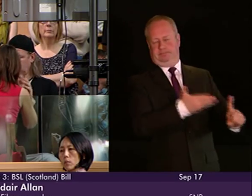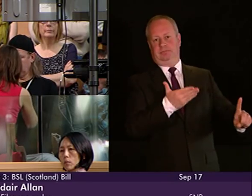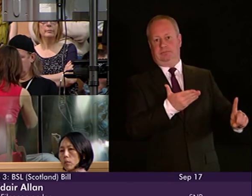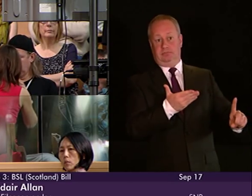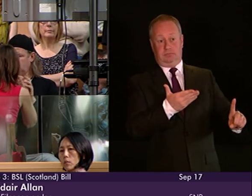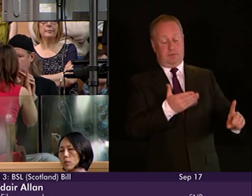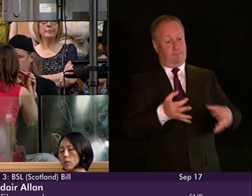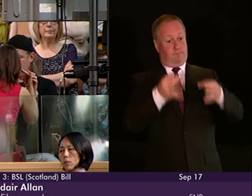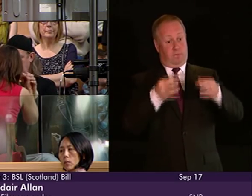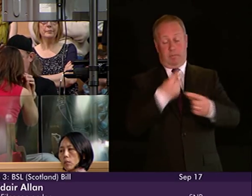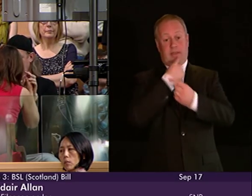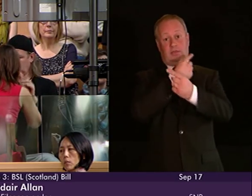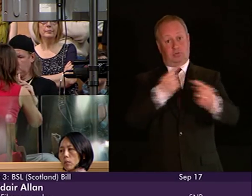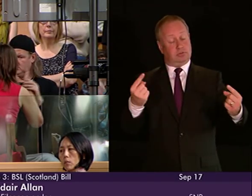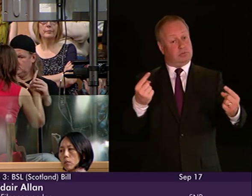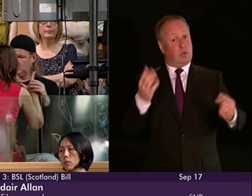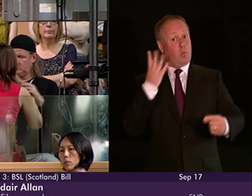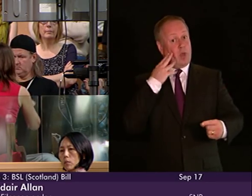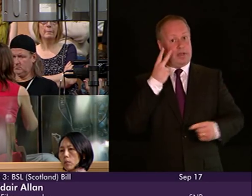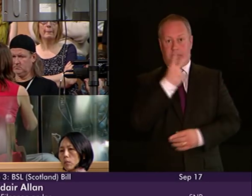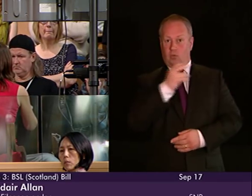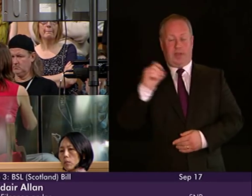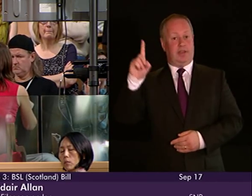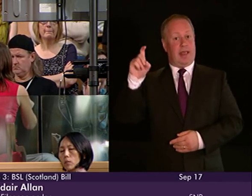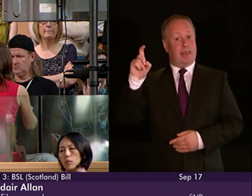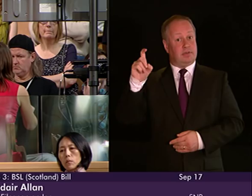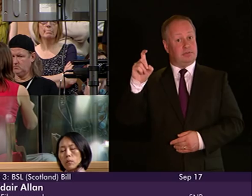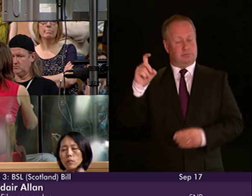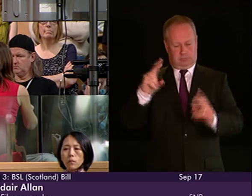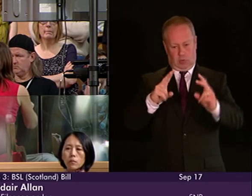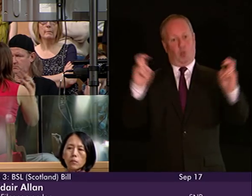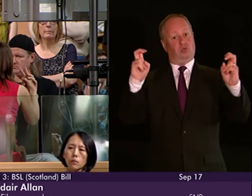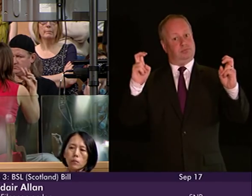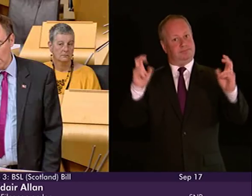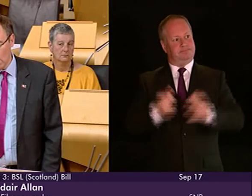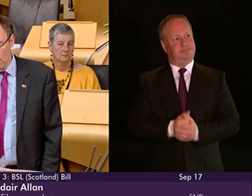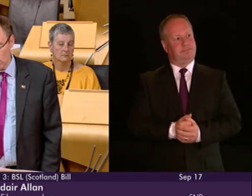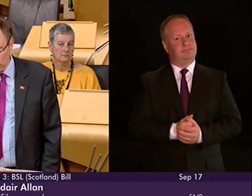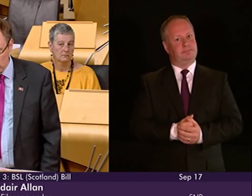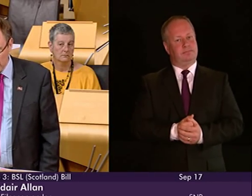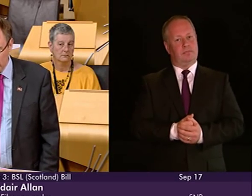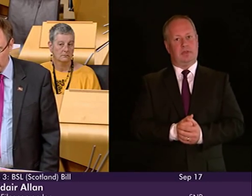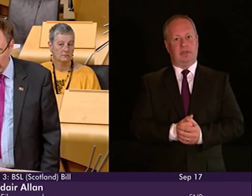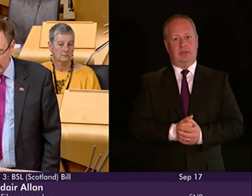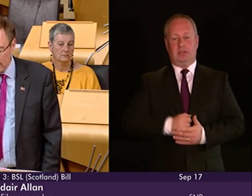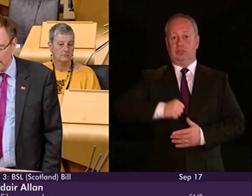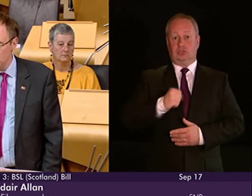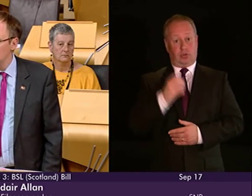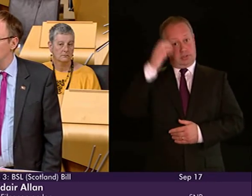that in a statement of recognition in 2011, which said: “The Scottish Government recognises the